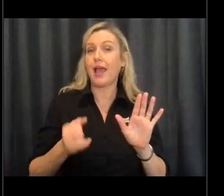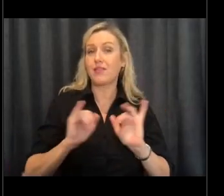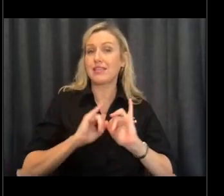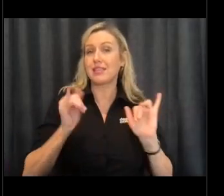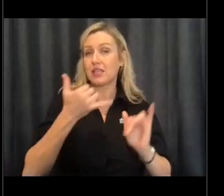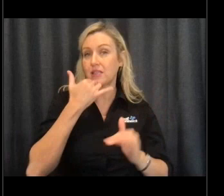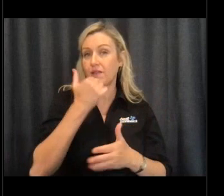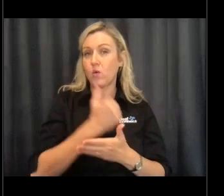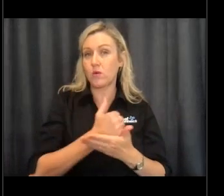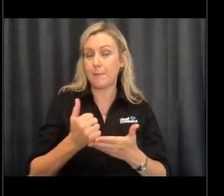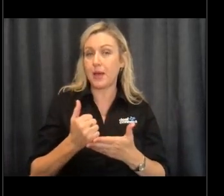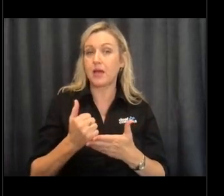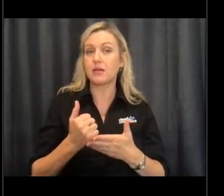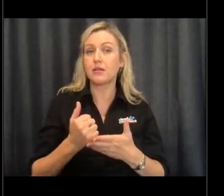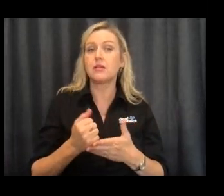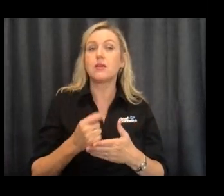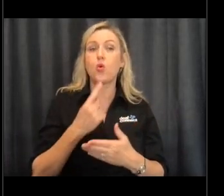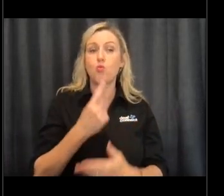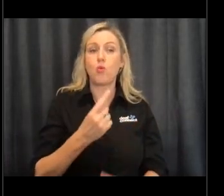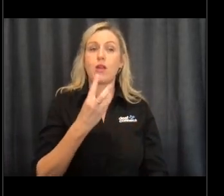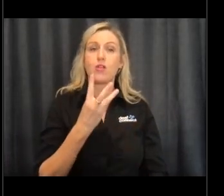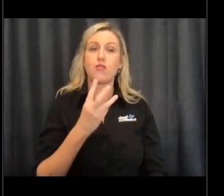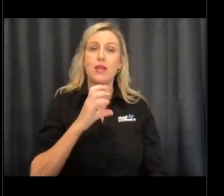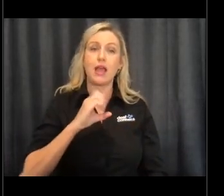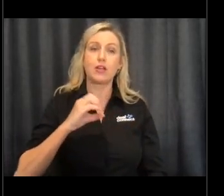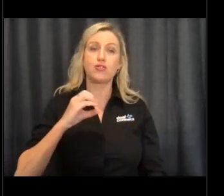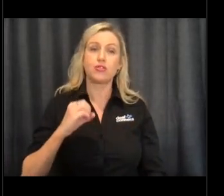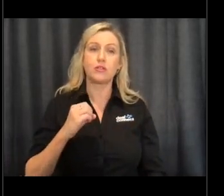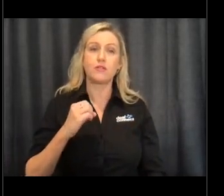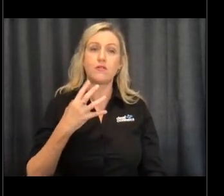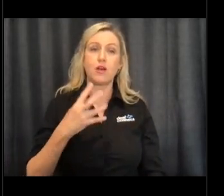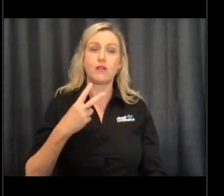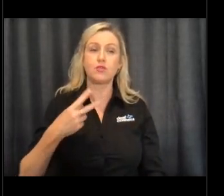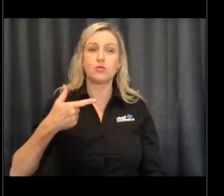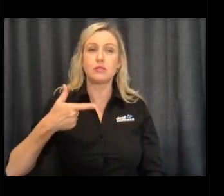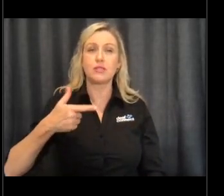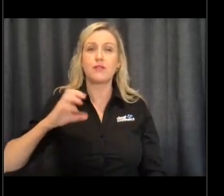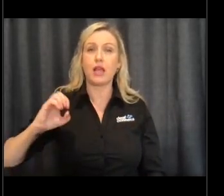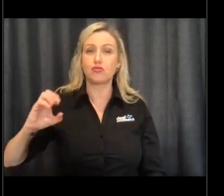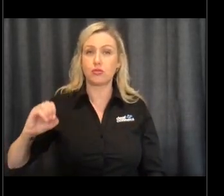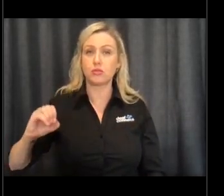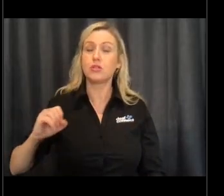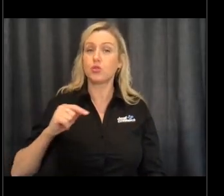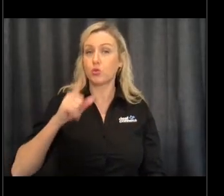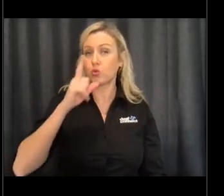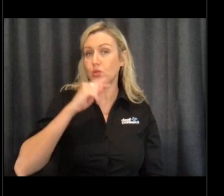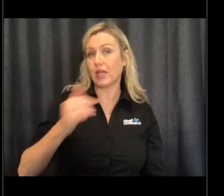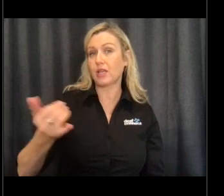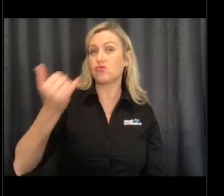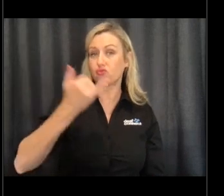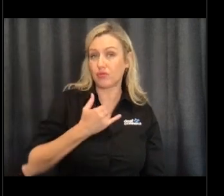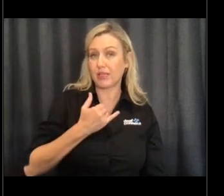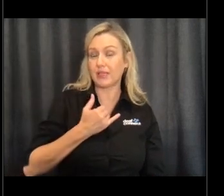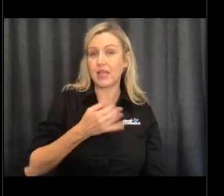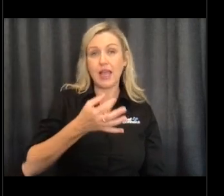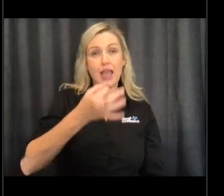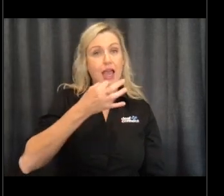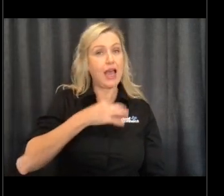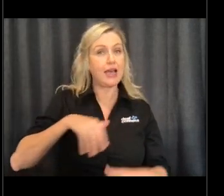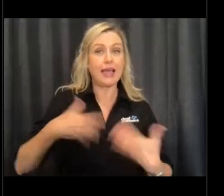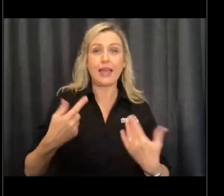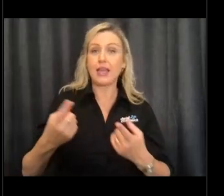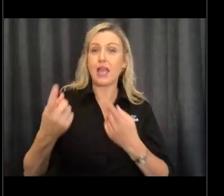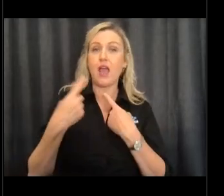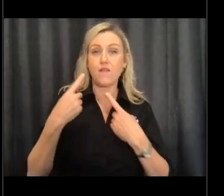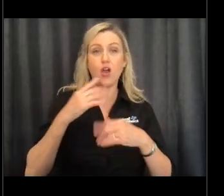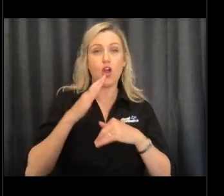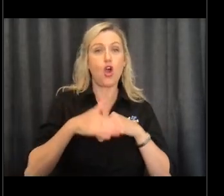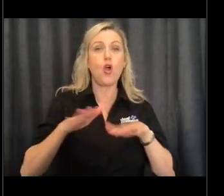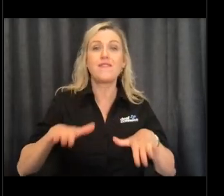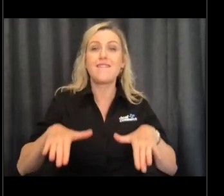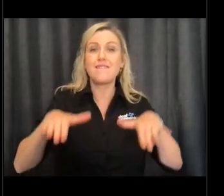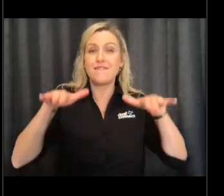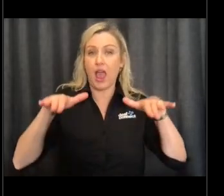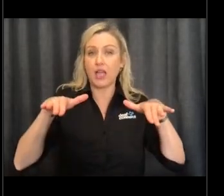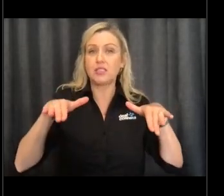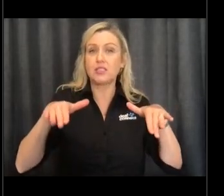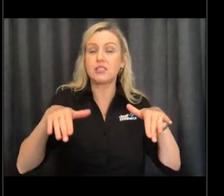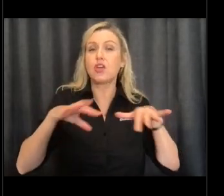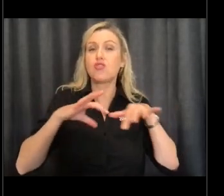People are able to come and get advice about any flood-related legal issue.